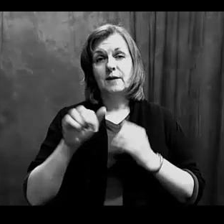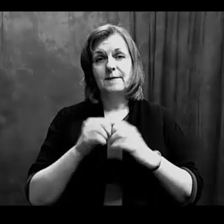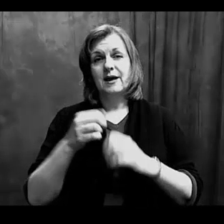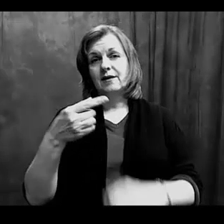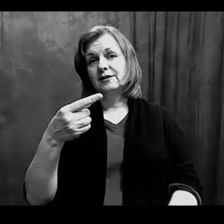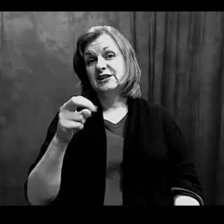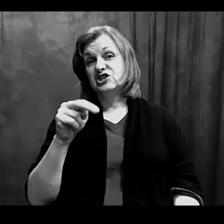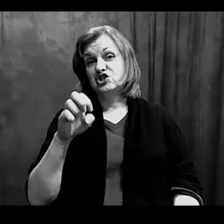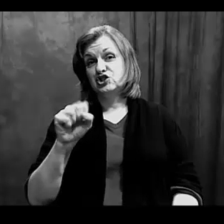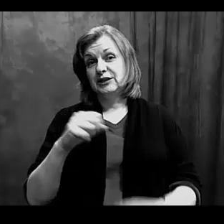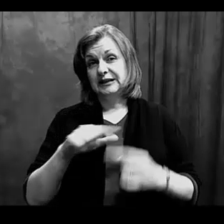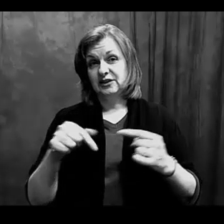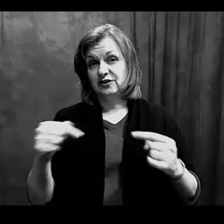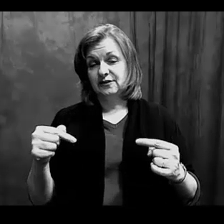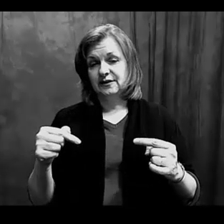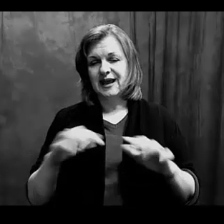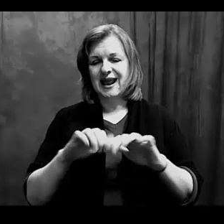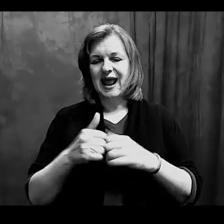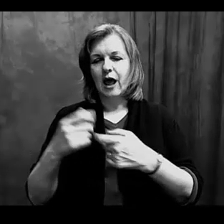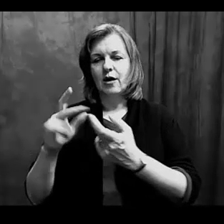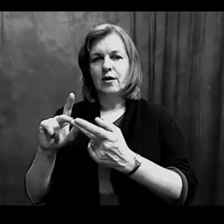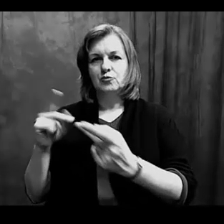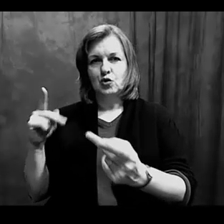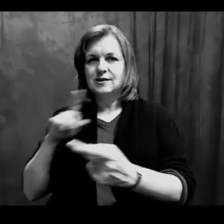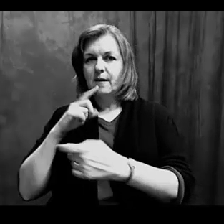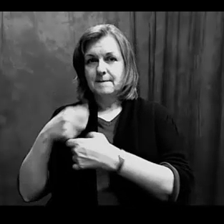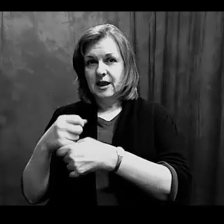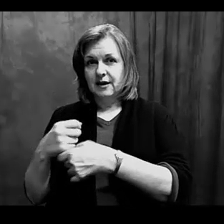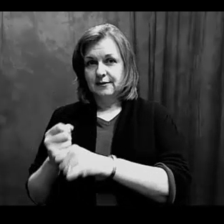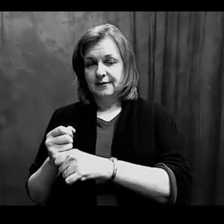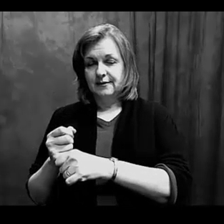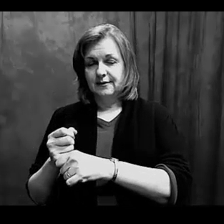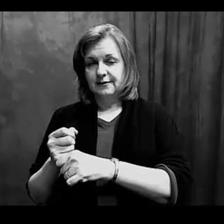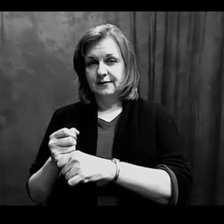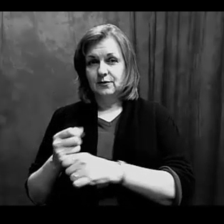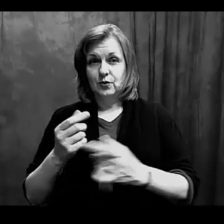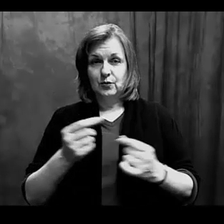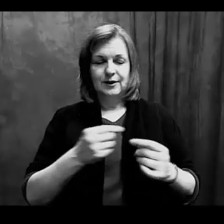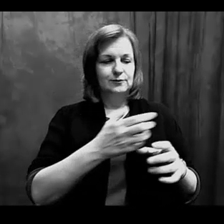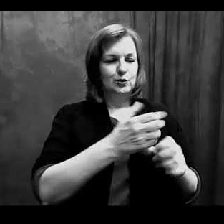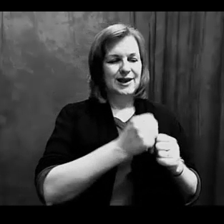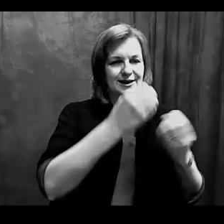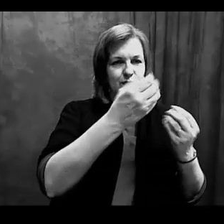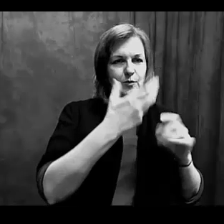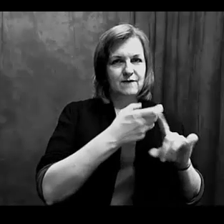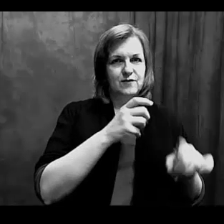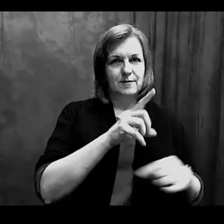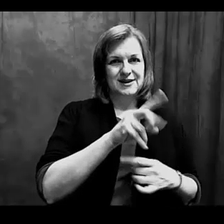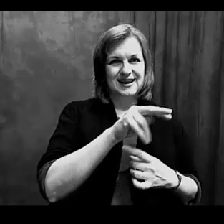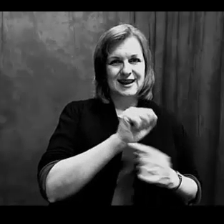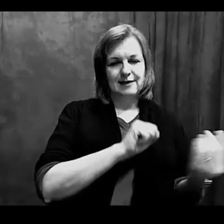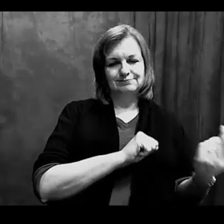directing the building of all of these macromolecules